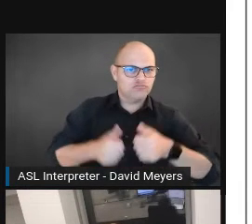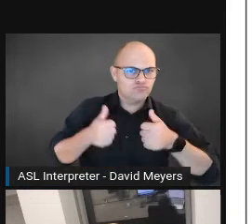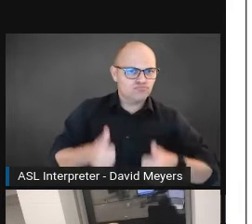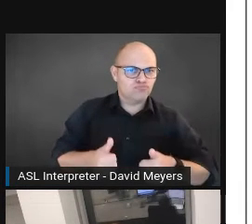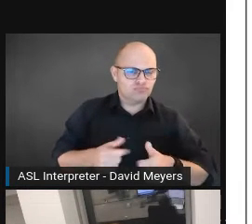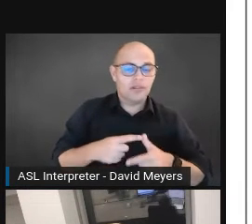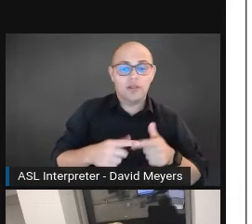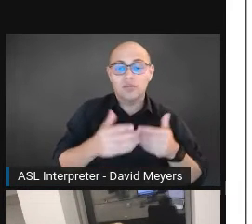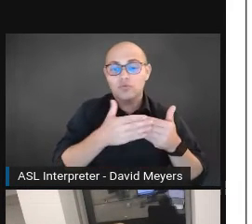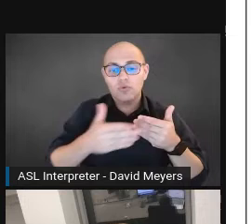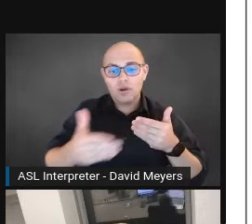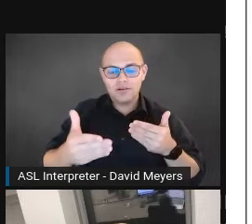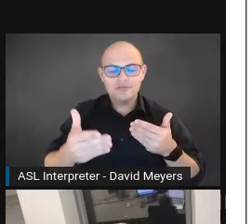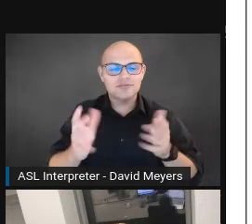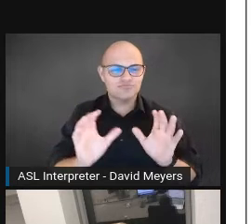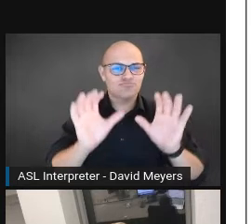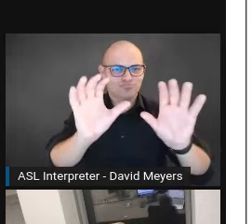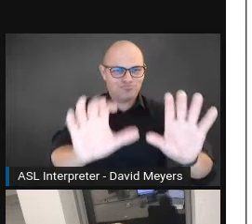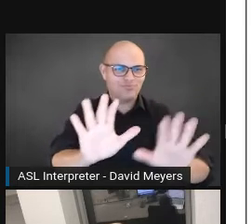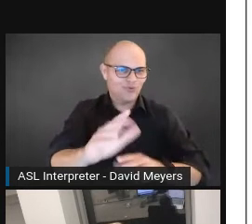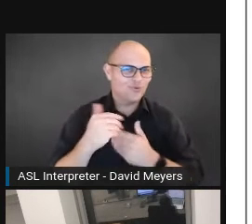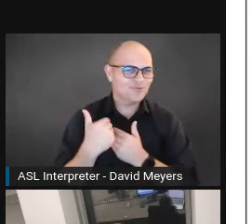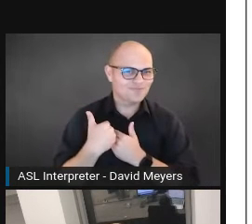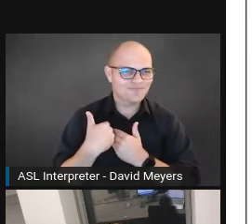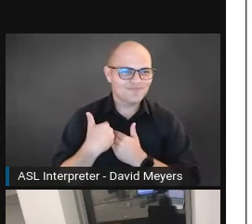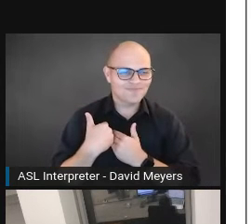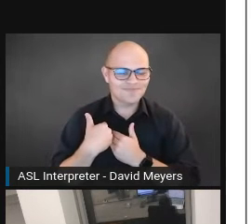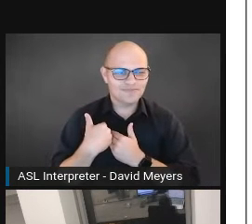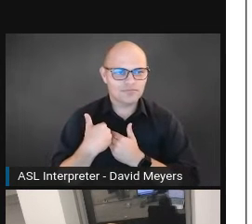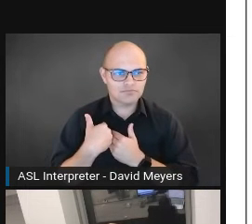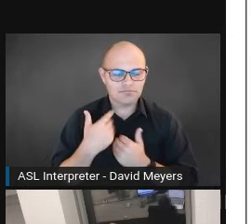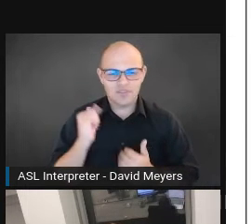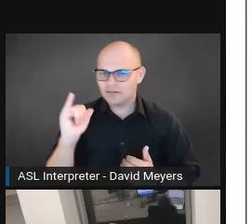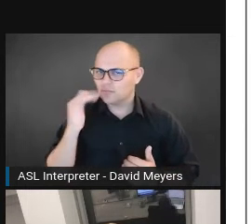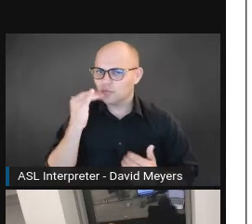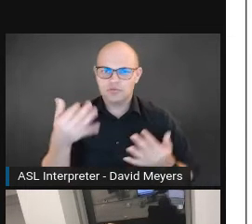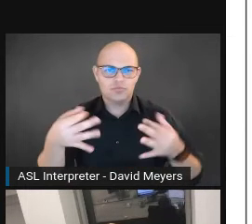That's why it's so crucial to remain ever-informed about the best practices and understand